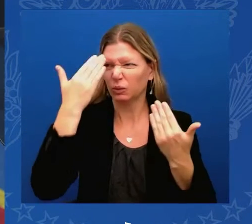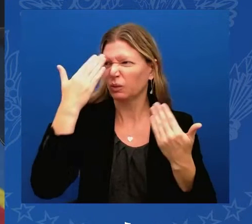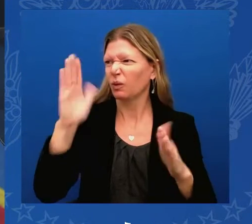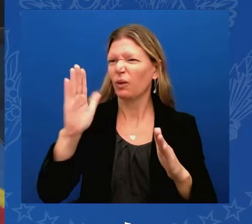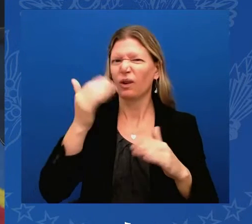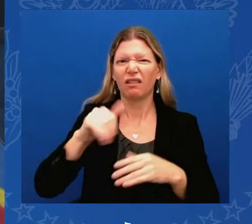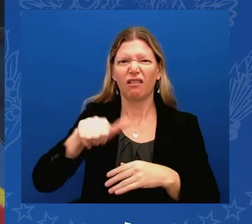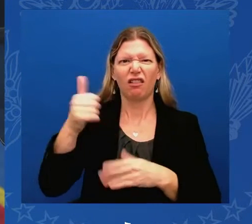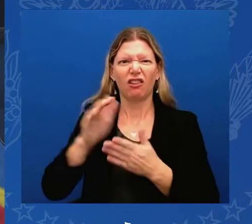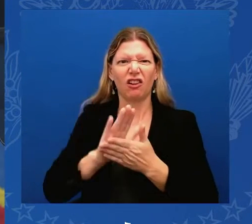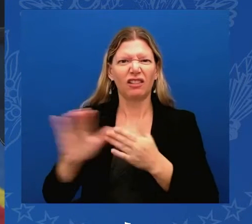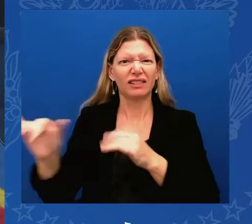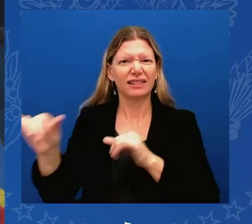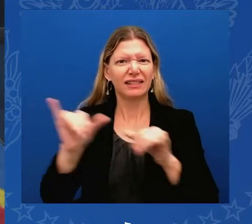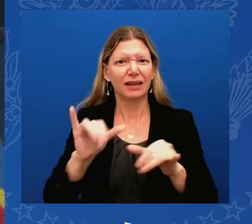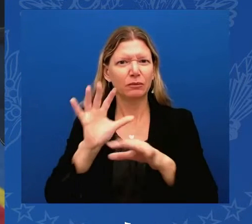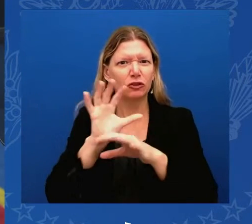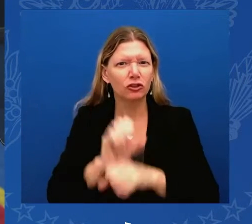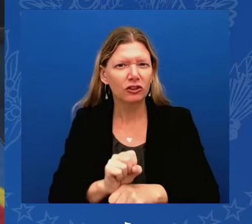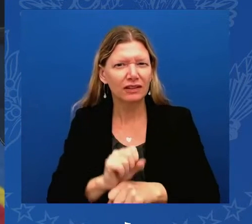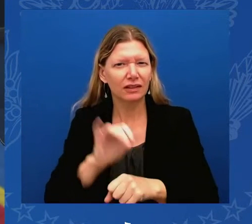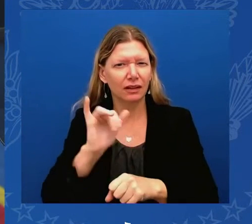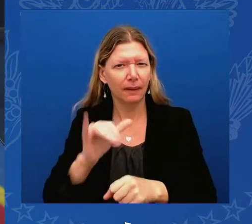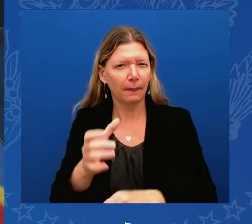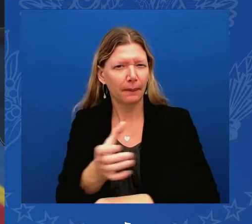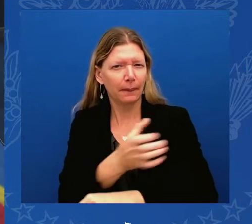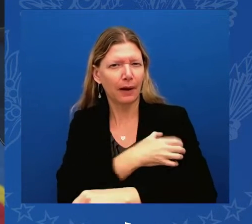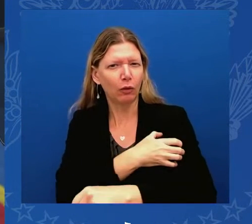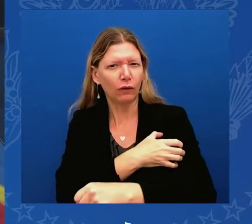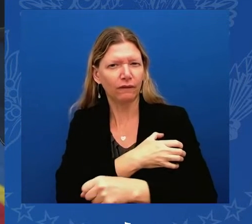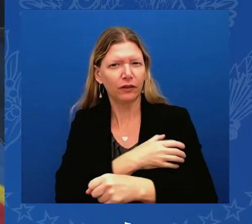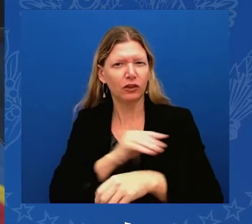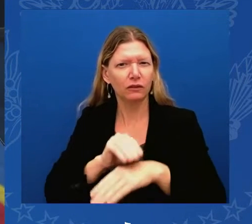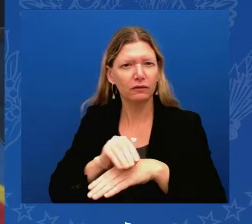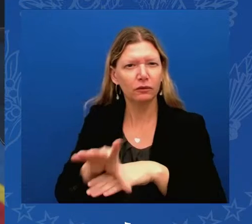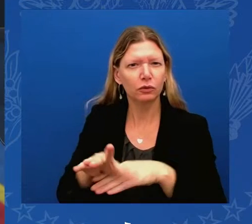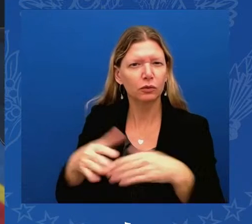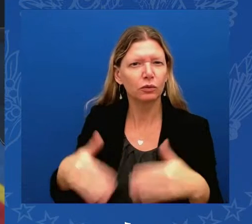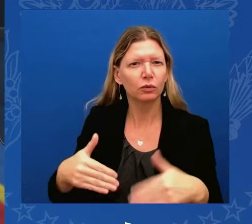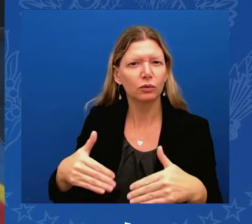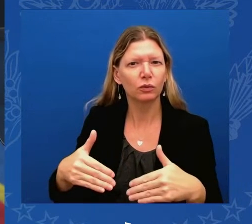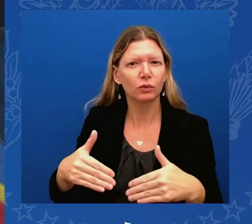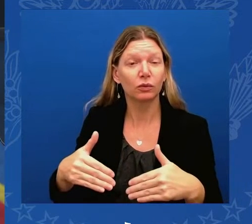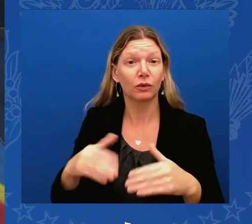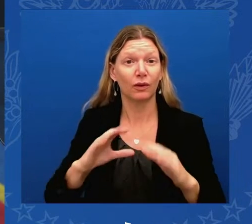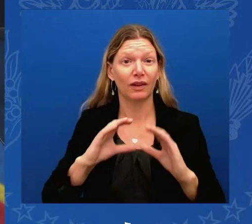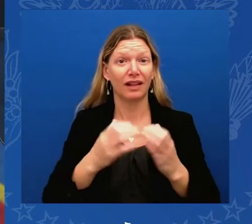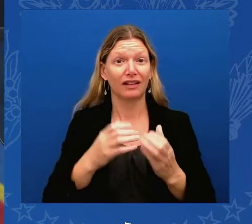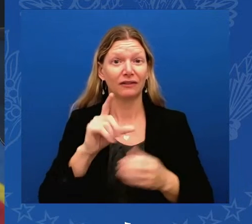An education makes you free. And Morehouse education makes you fearless.